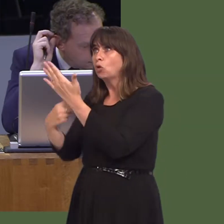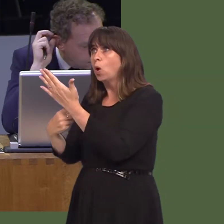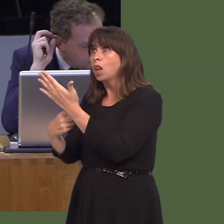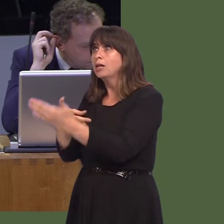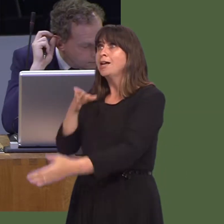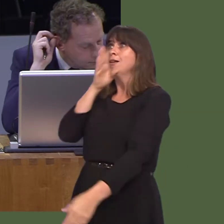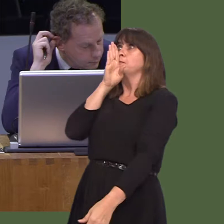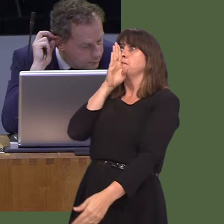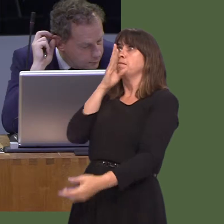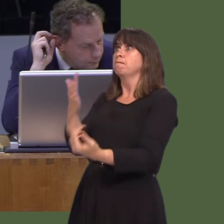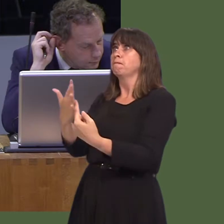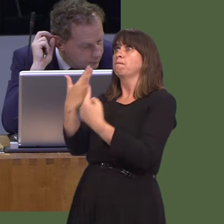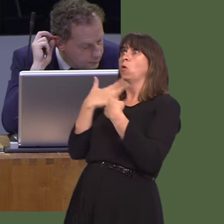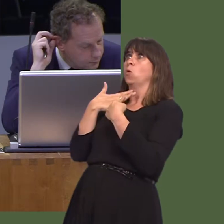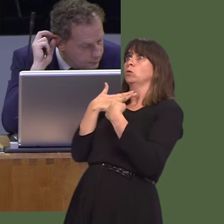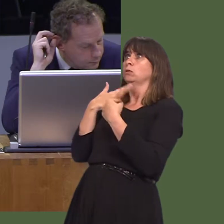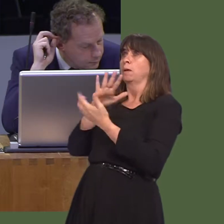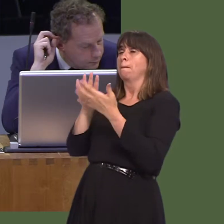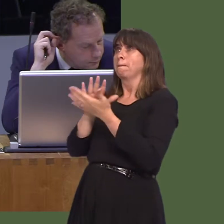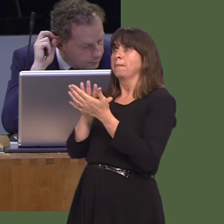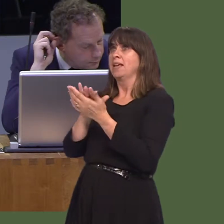to take rules that benefit our continental competitors.